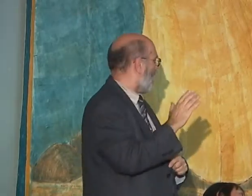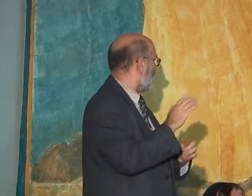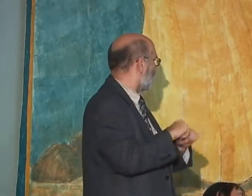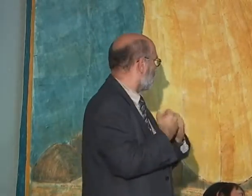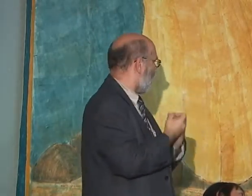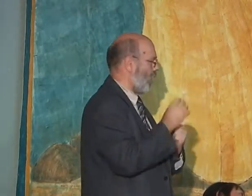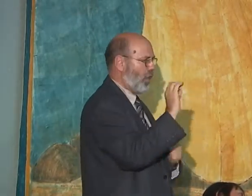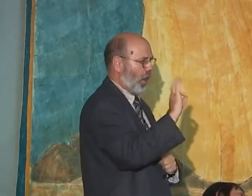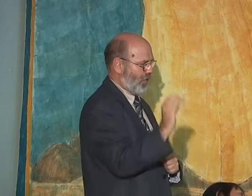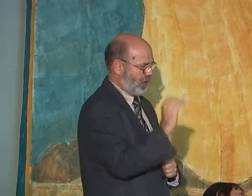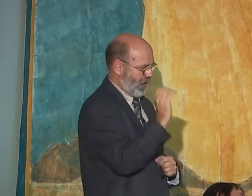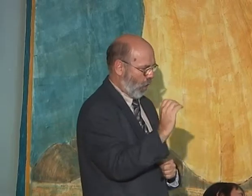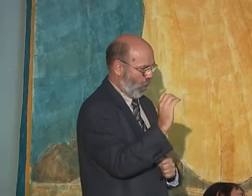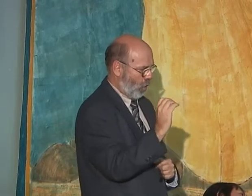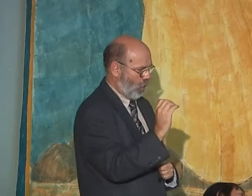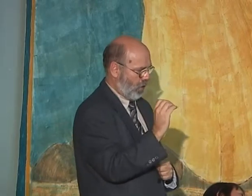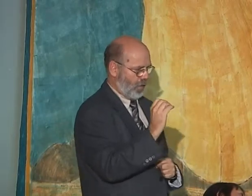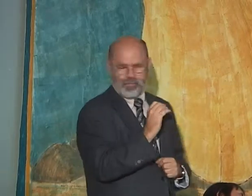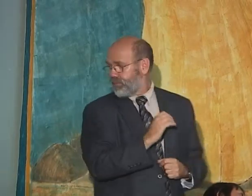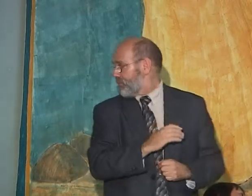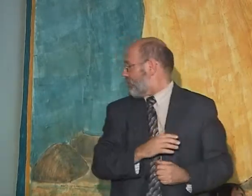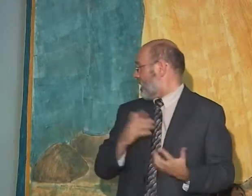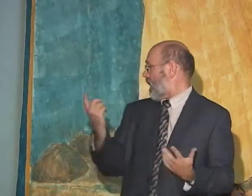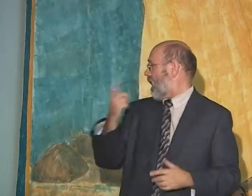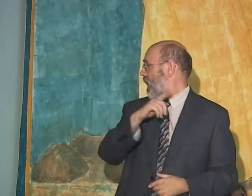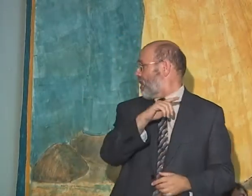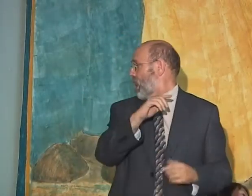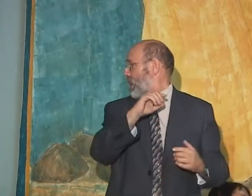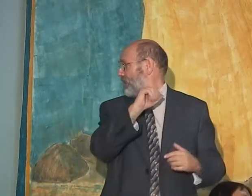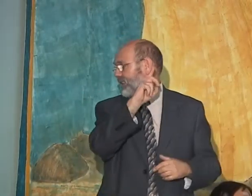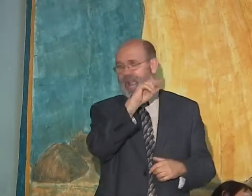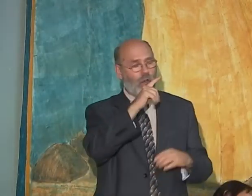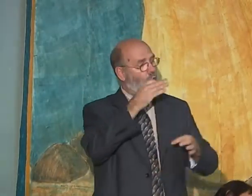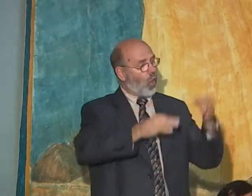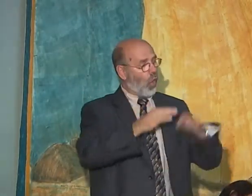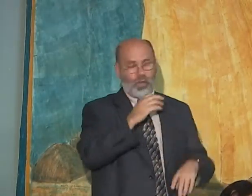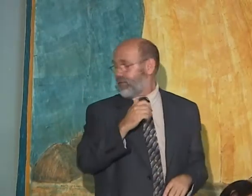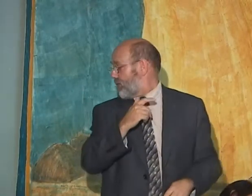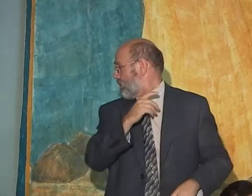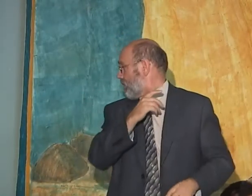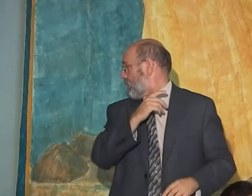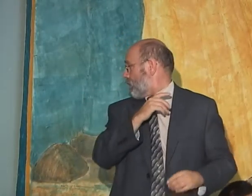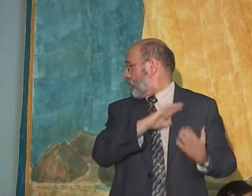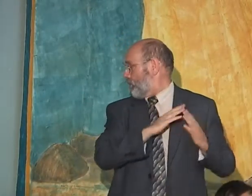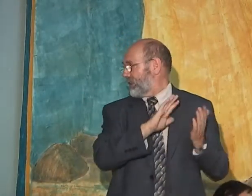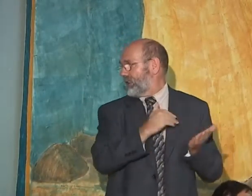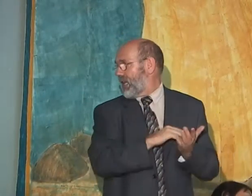ah, the Scadding Court Community Centre, the Schizophrenia Society of Ontario,